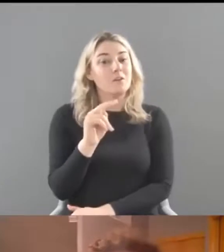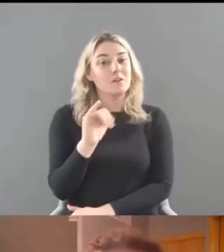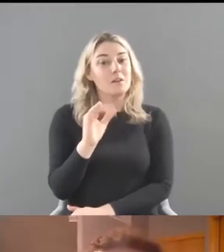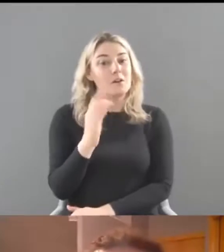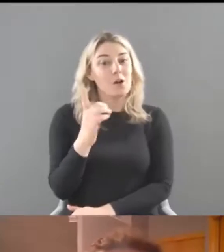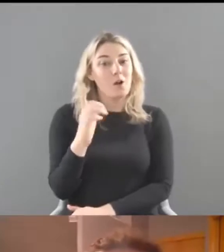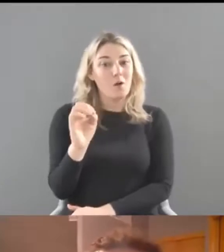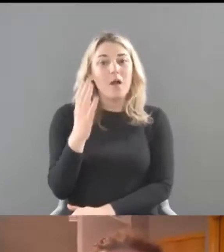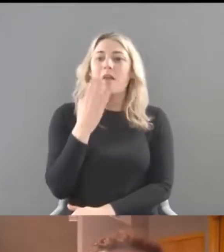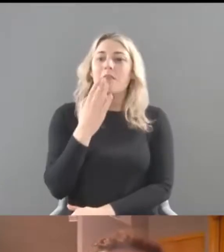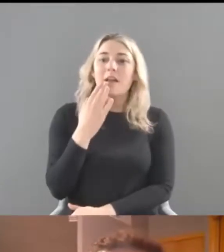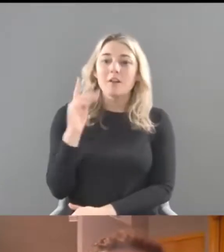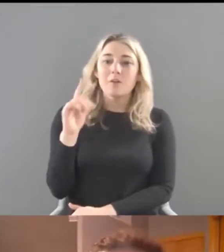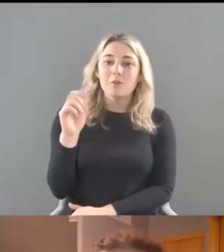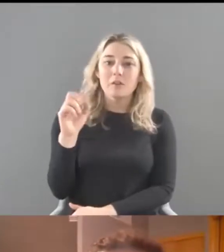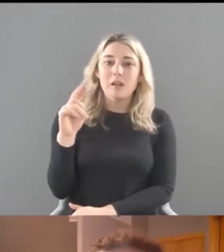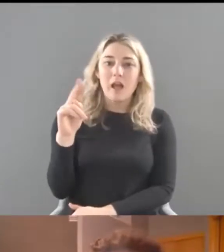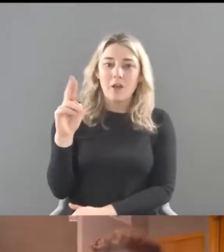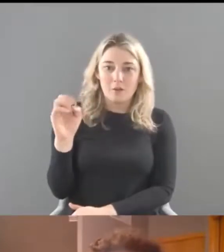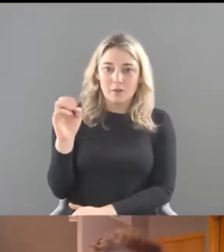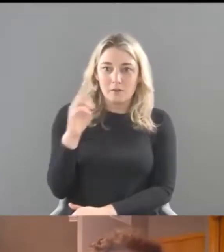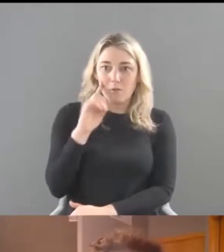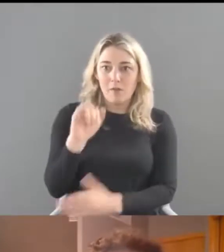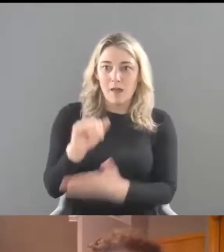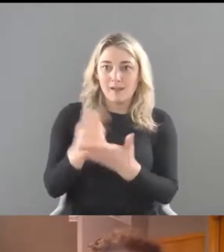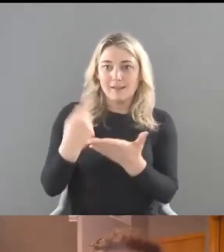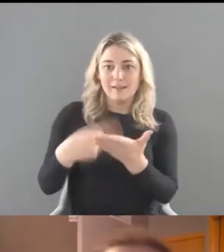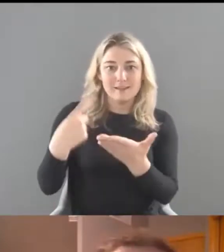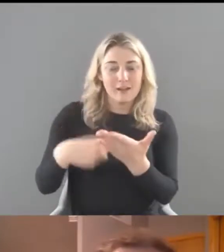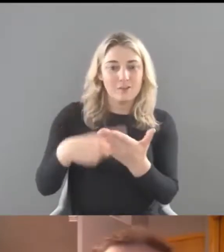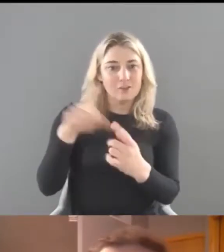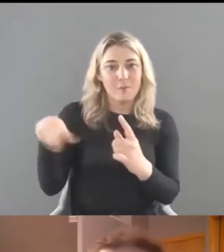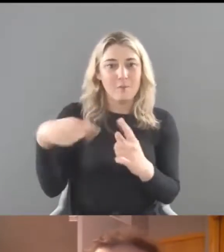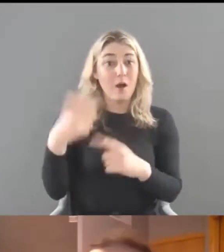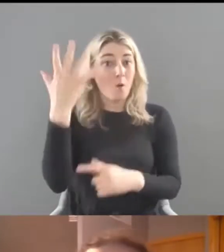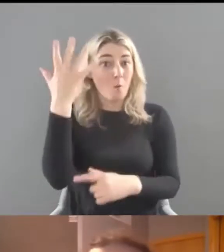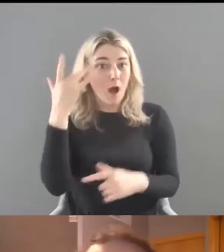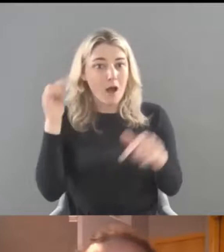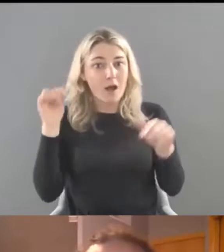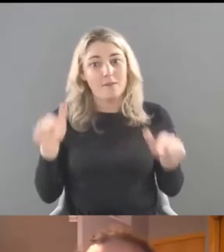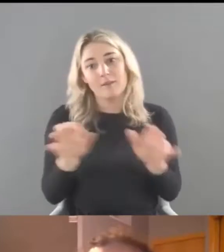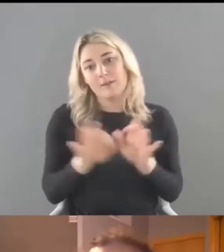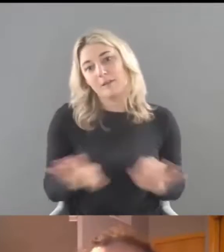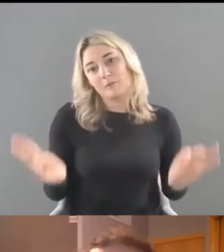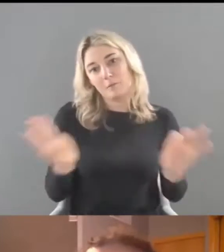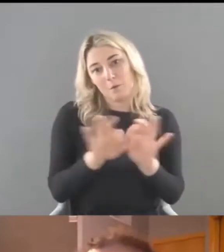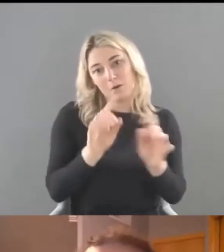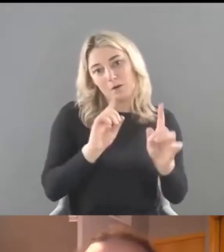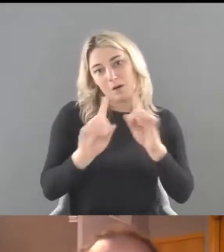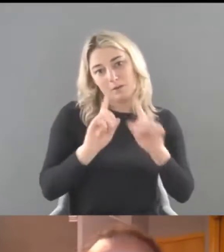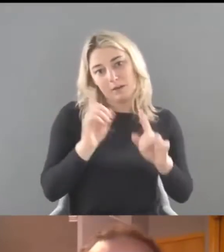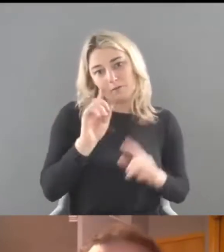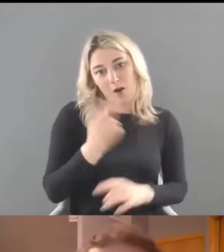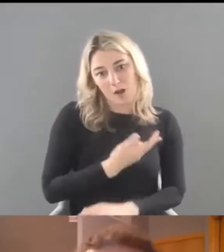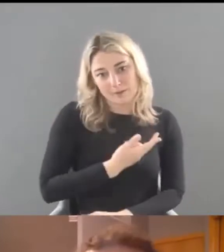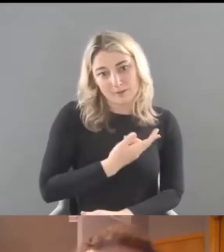for that discussion about why this is such an important conversation for us in any area that we